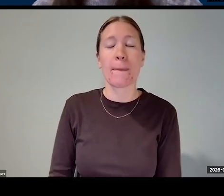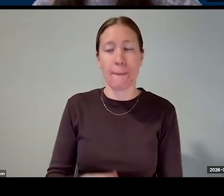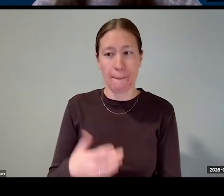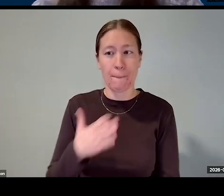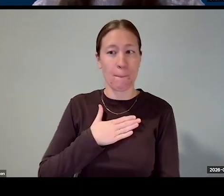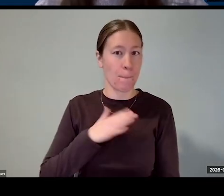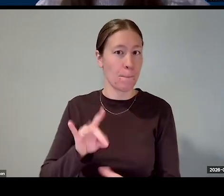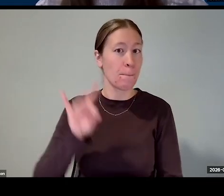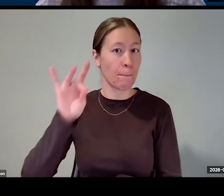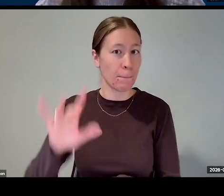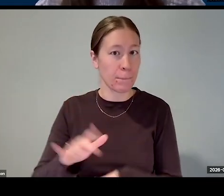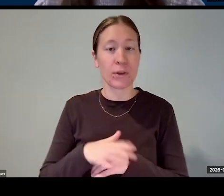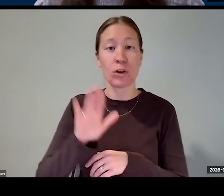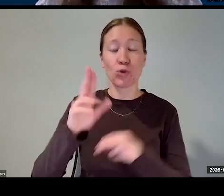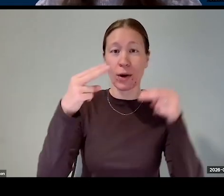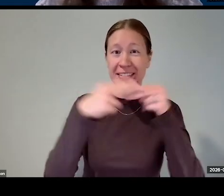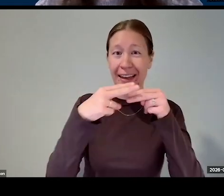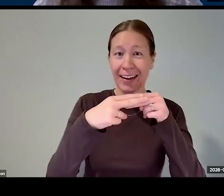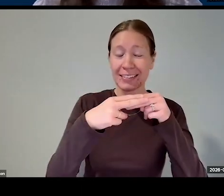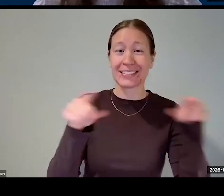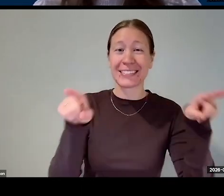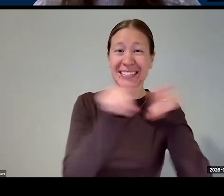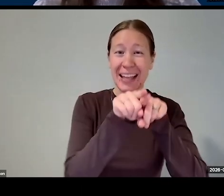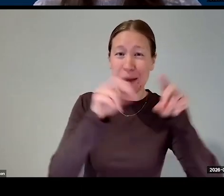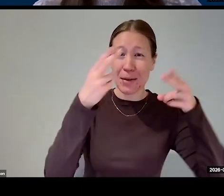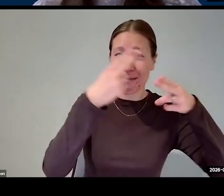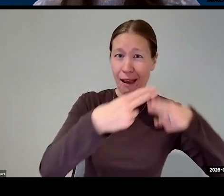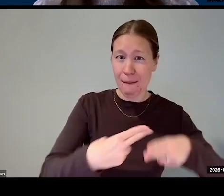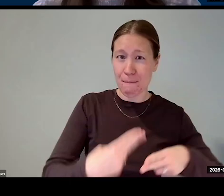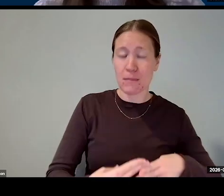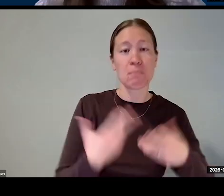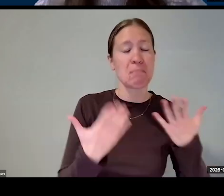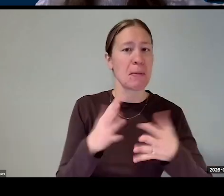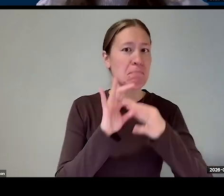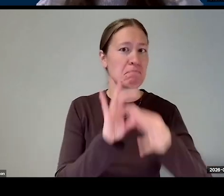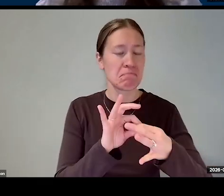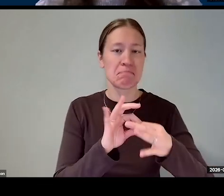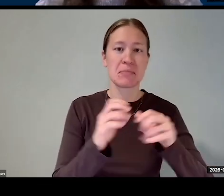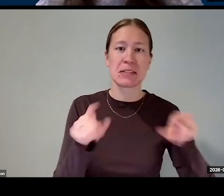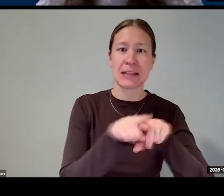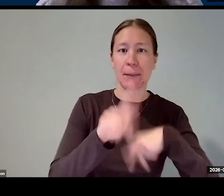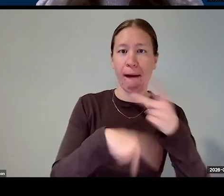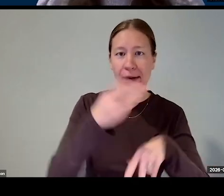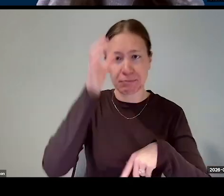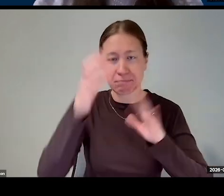because they all belong in the same section, using that technique I demonstrated